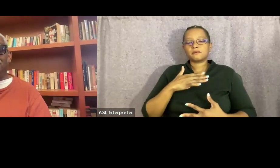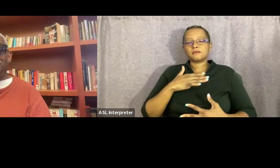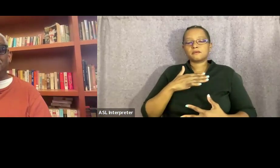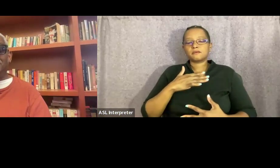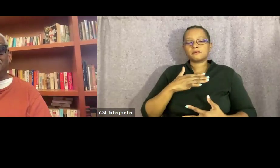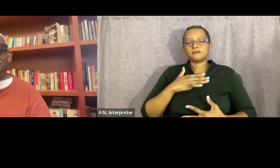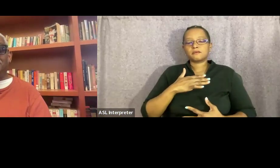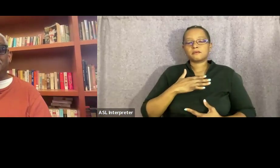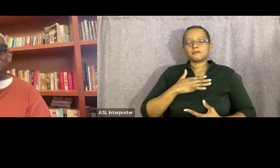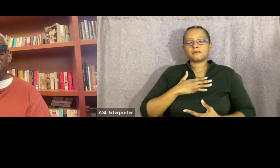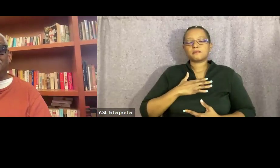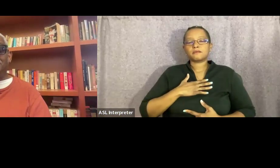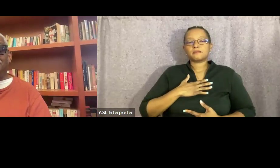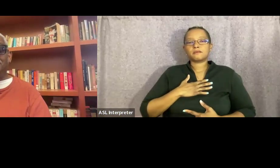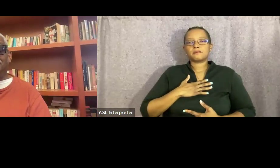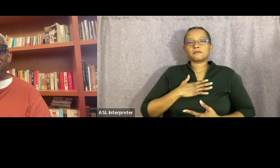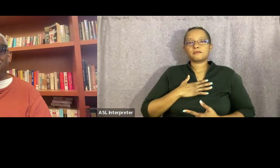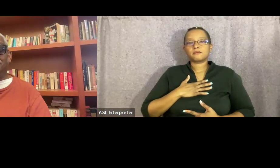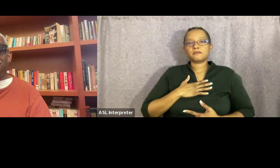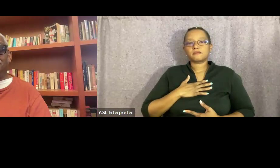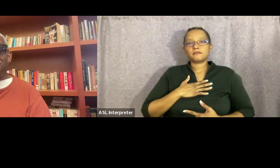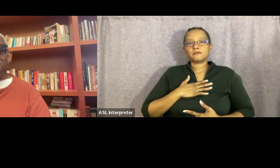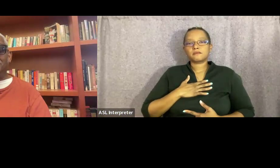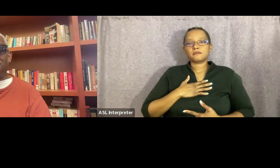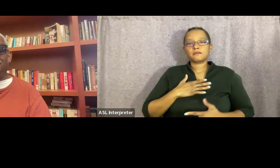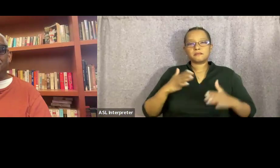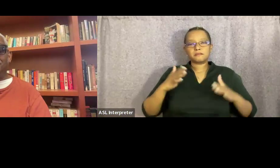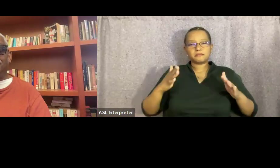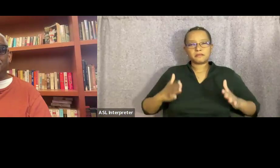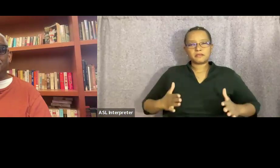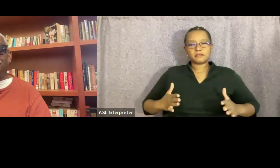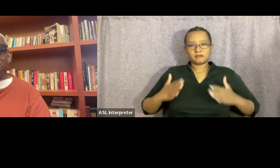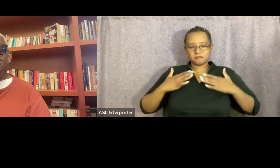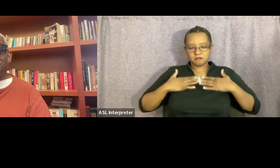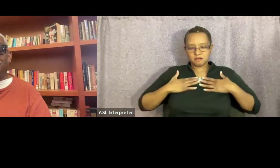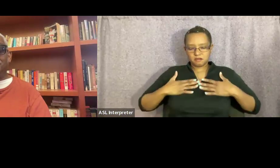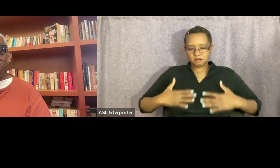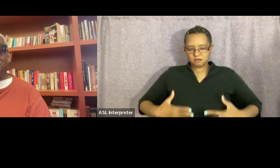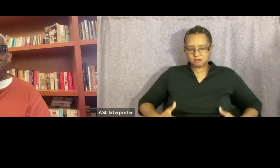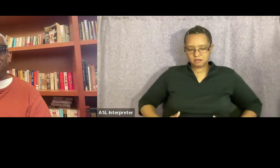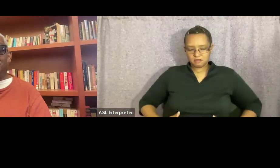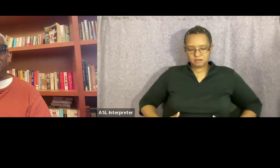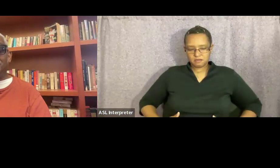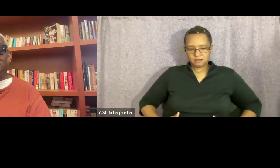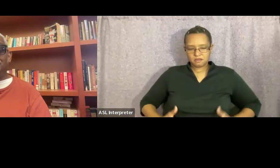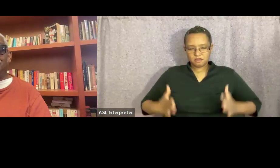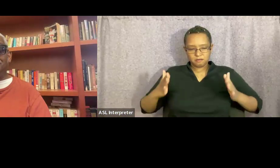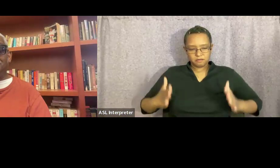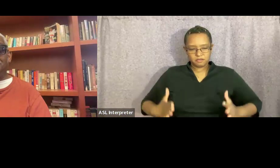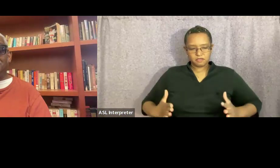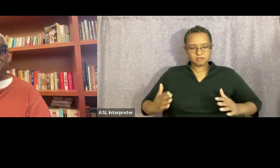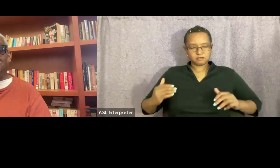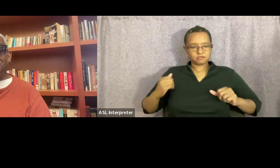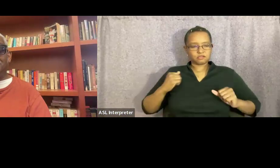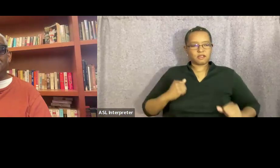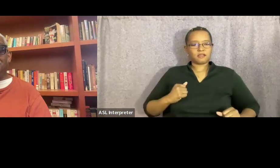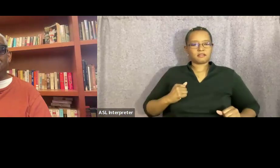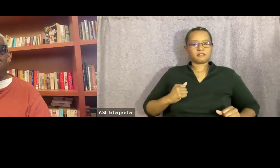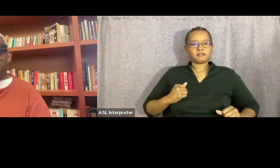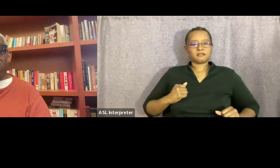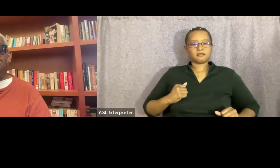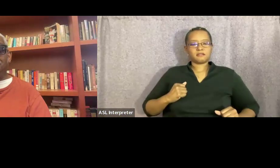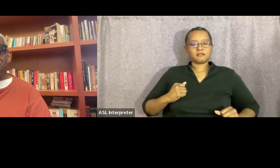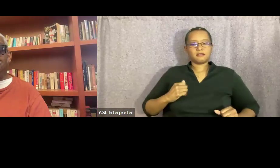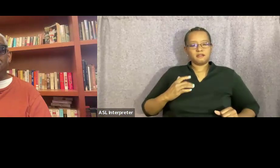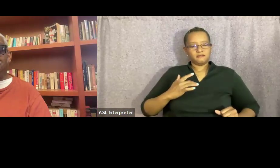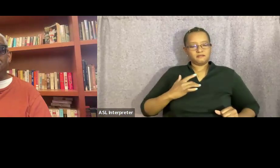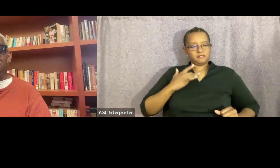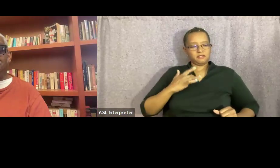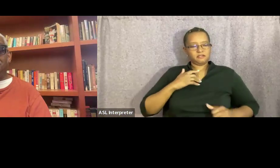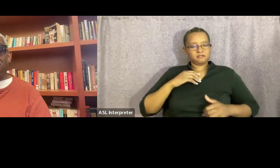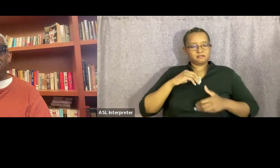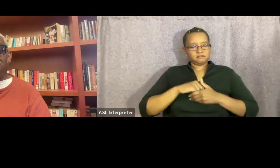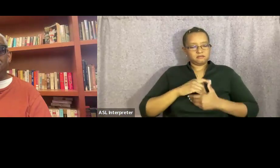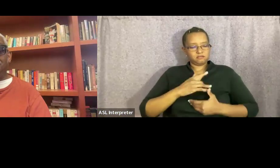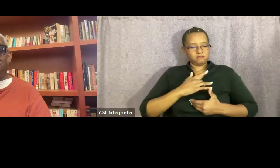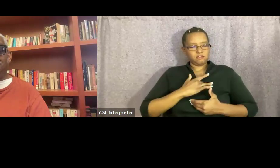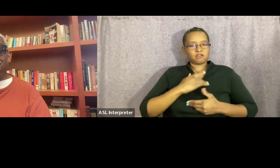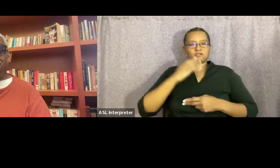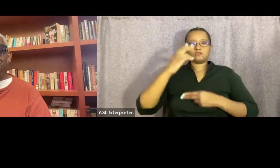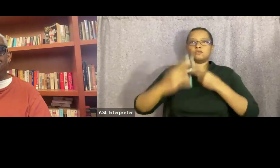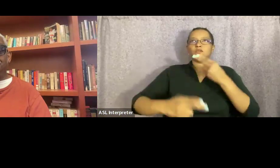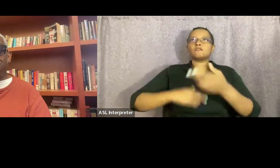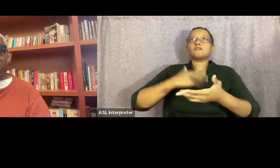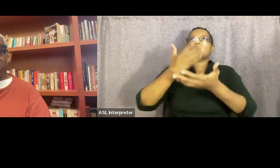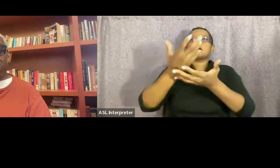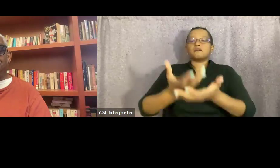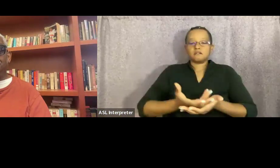Be the love. Be the strength. Feel the universe in your heart.